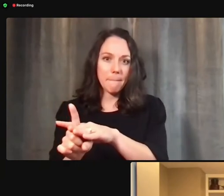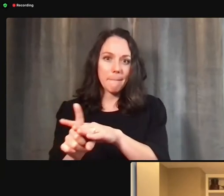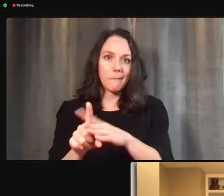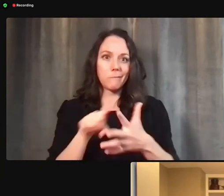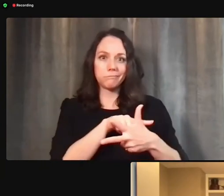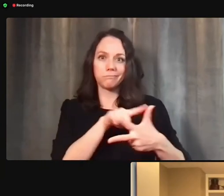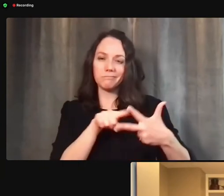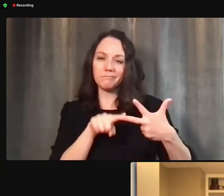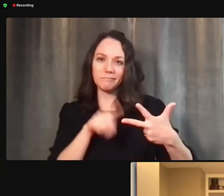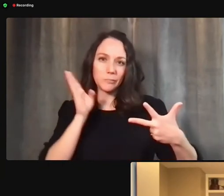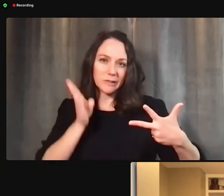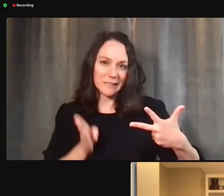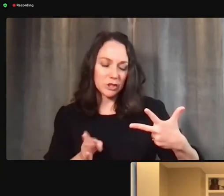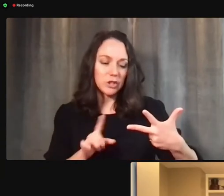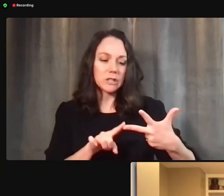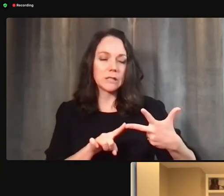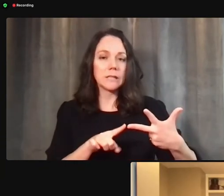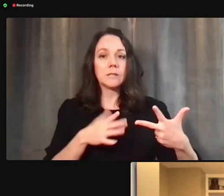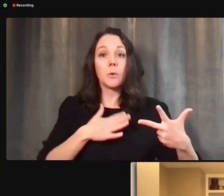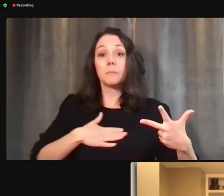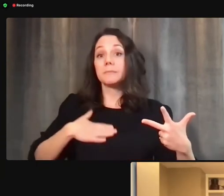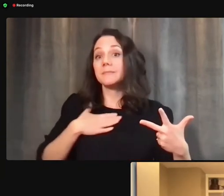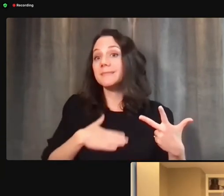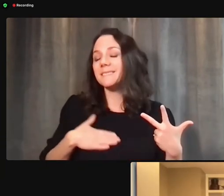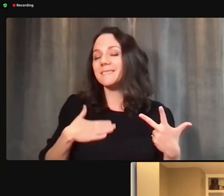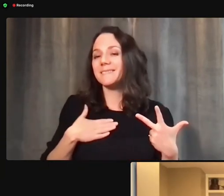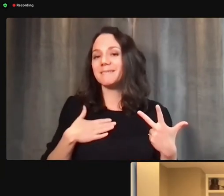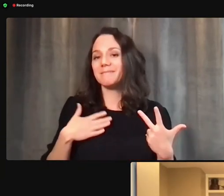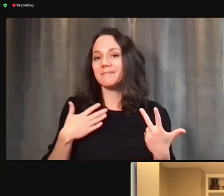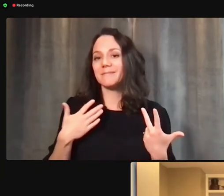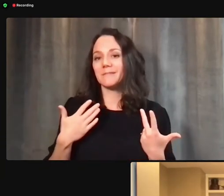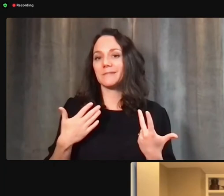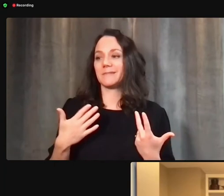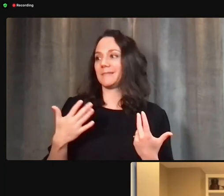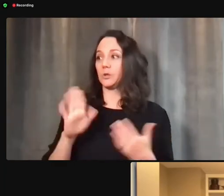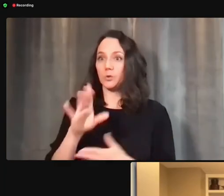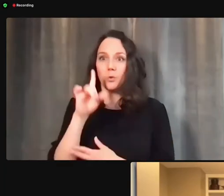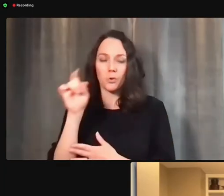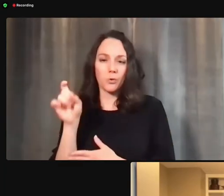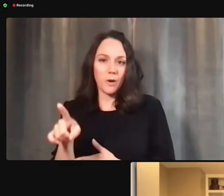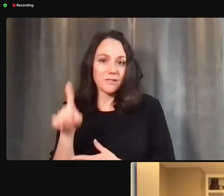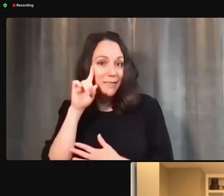So feel free to please drop those questions as you have them into the Q